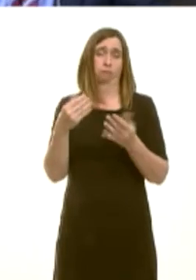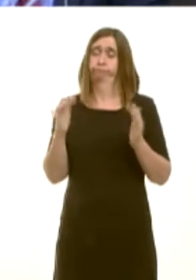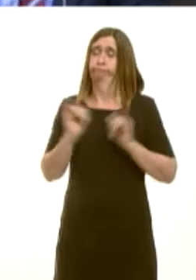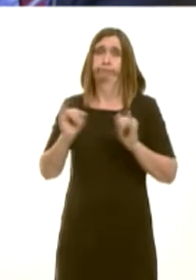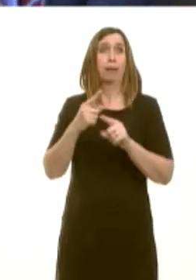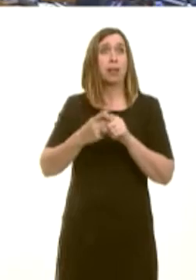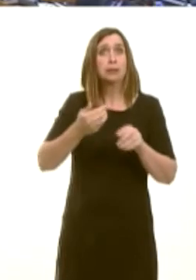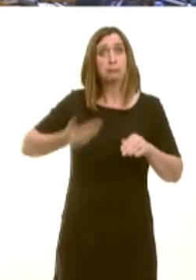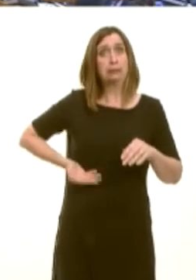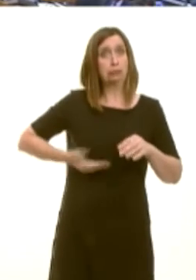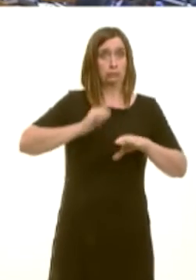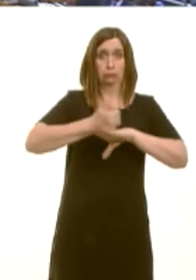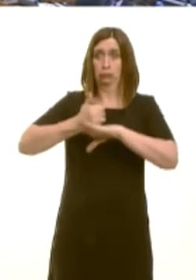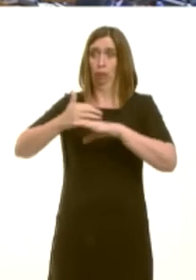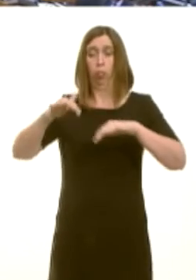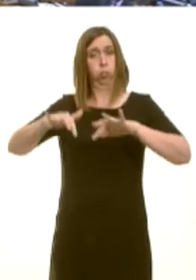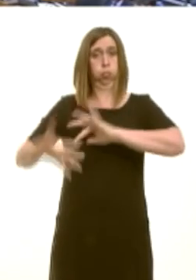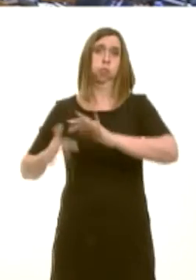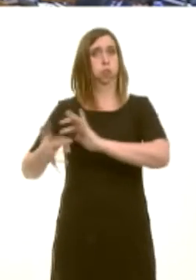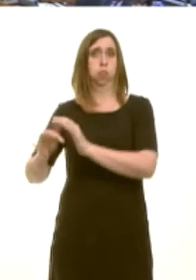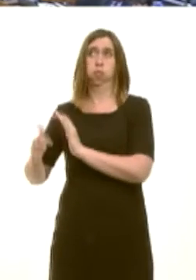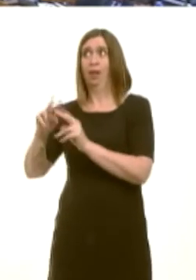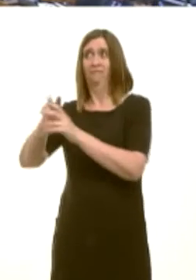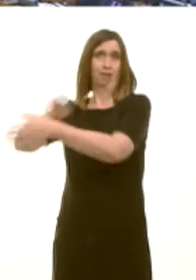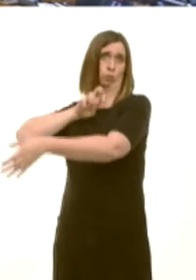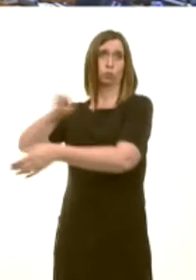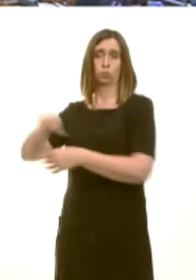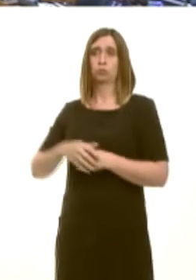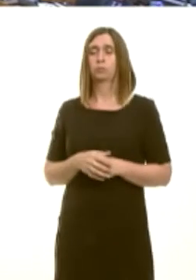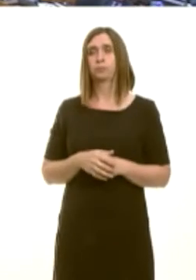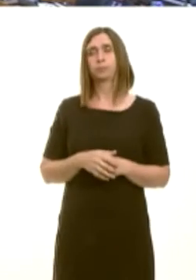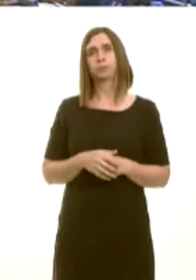Russell George: First Minister, following the election result, the Prime Minister has